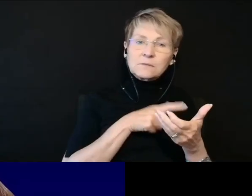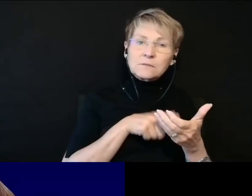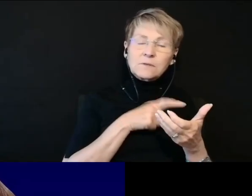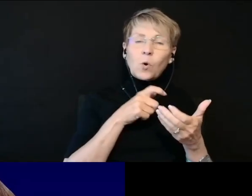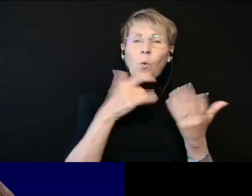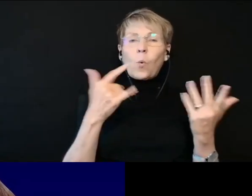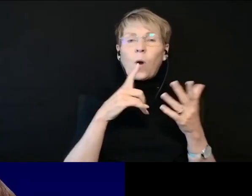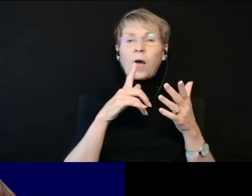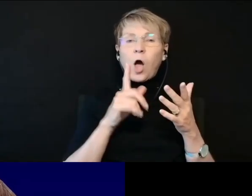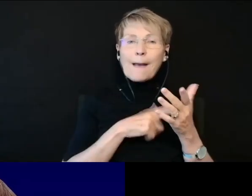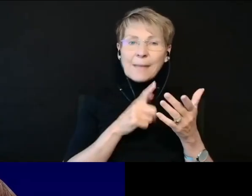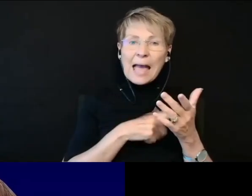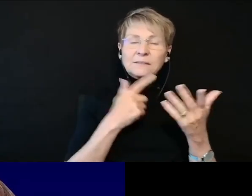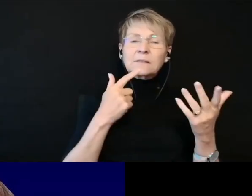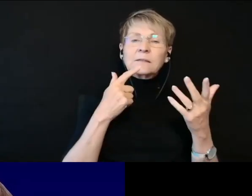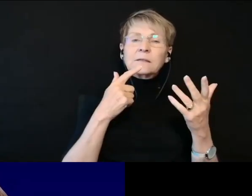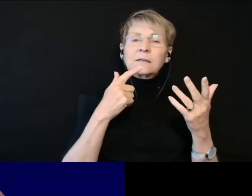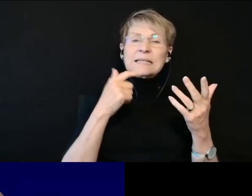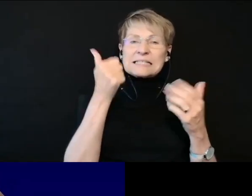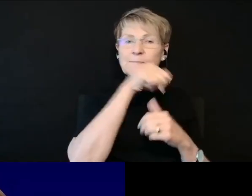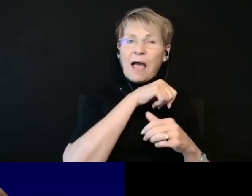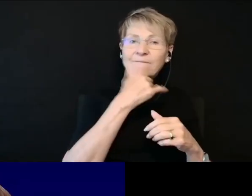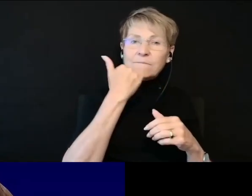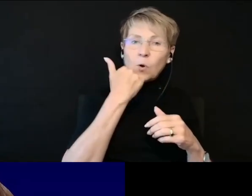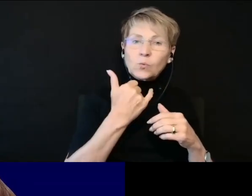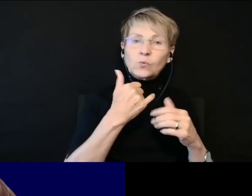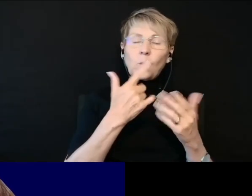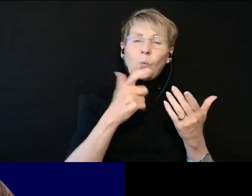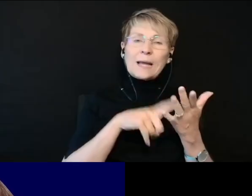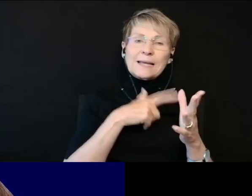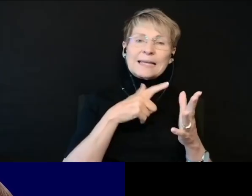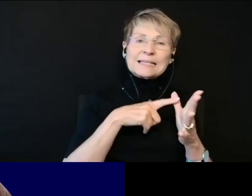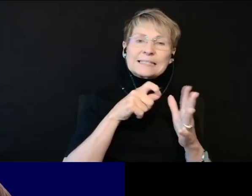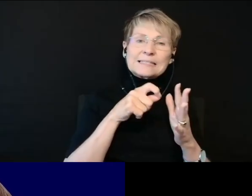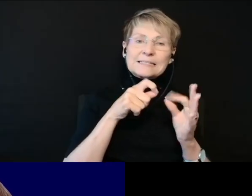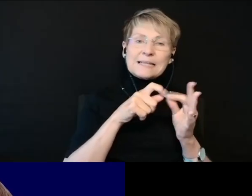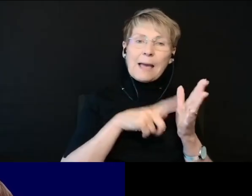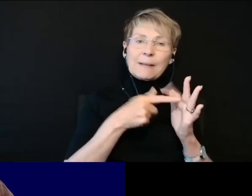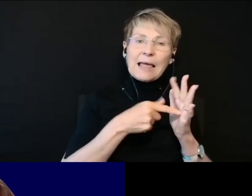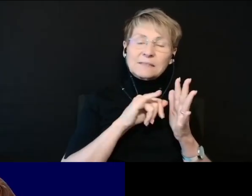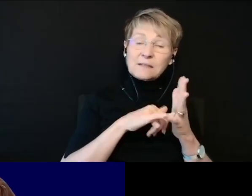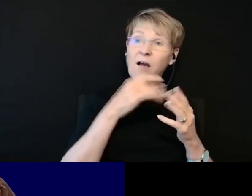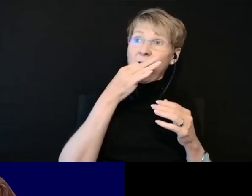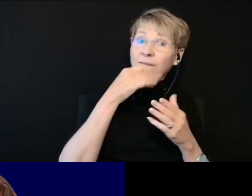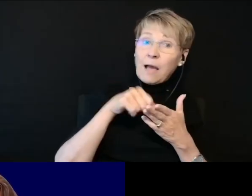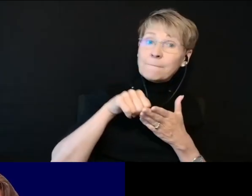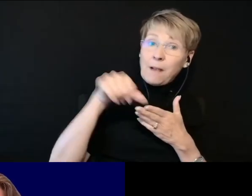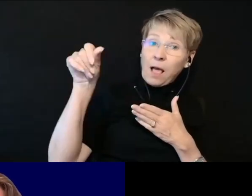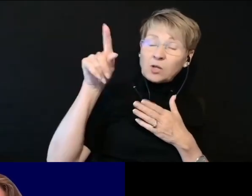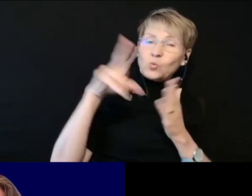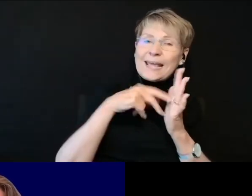applying for both devices despite clients requiring both devices for different reasons.